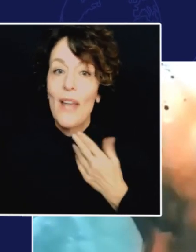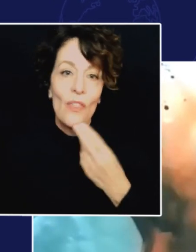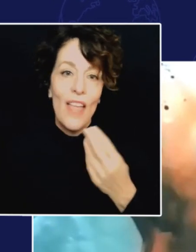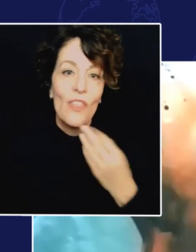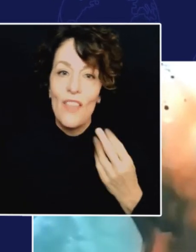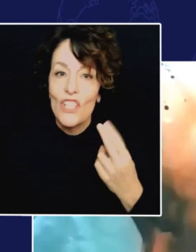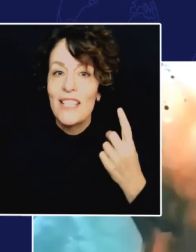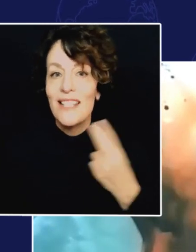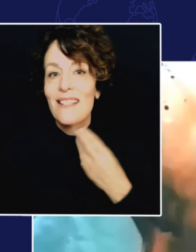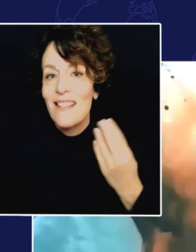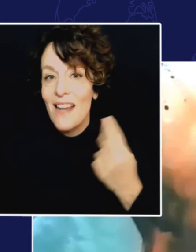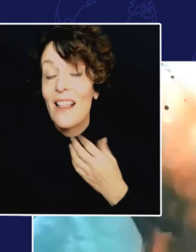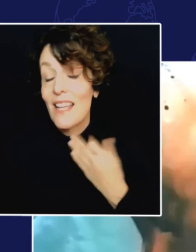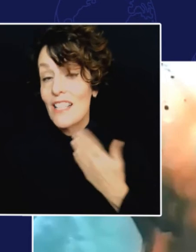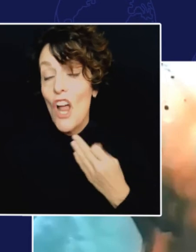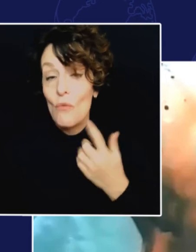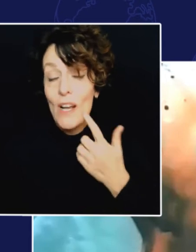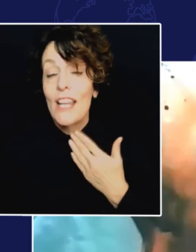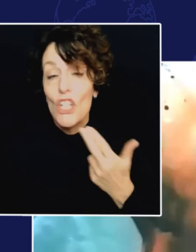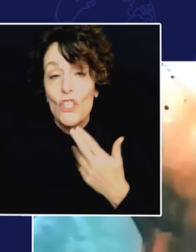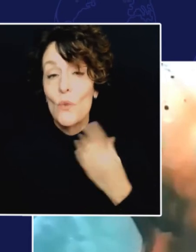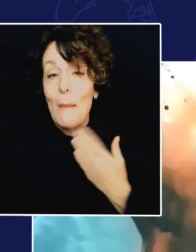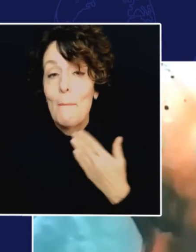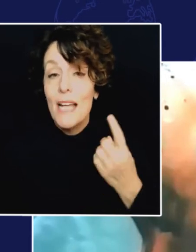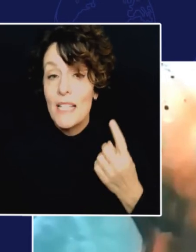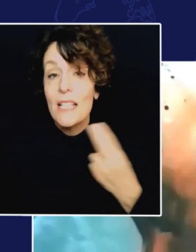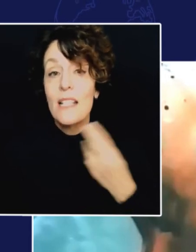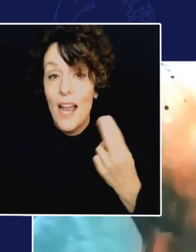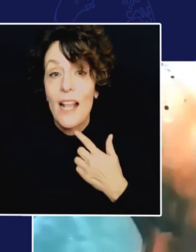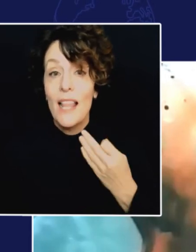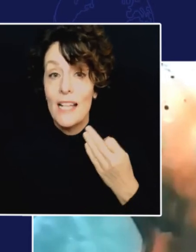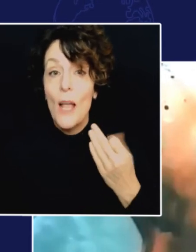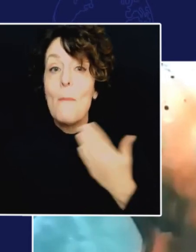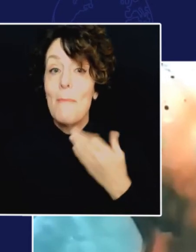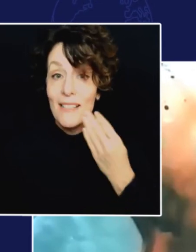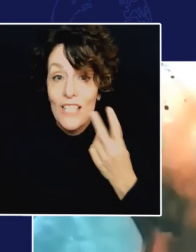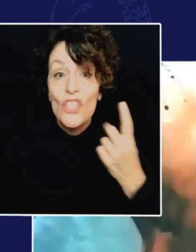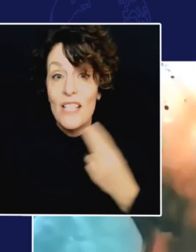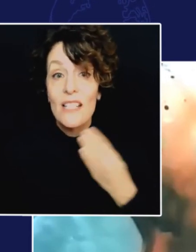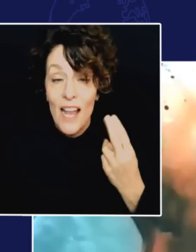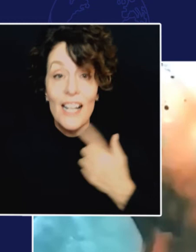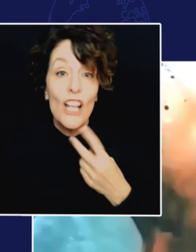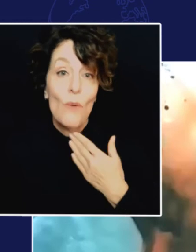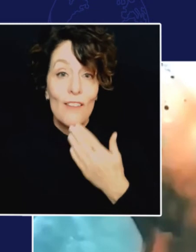You have to take a technical writing class to get out. And then there's design classes, and I really enjoyed my design classes--like, your senior design class, 'cause you have